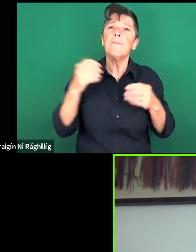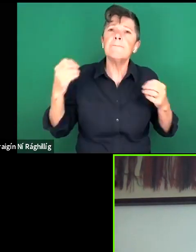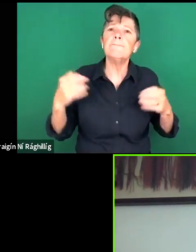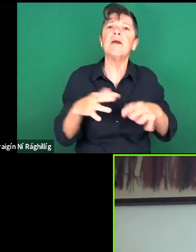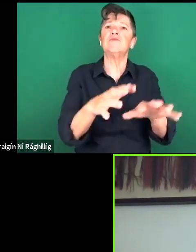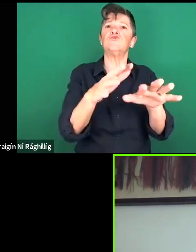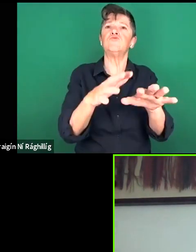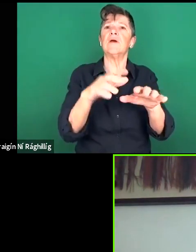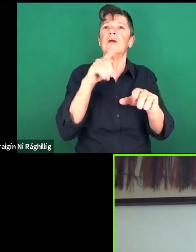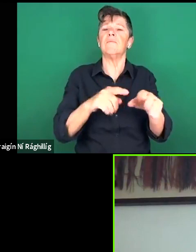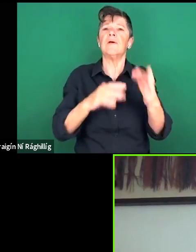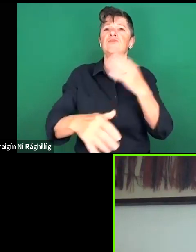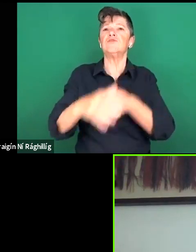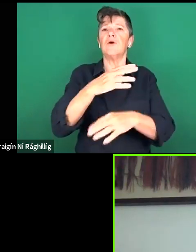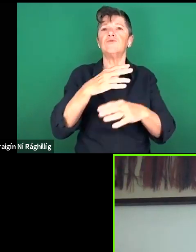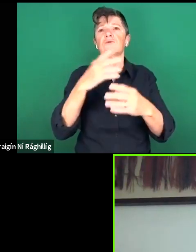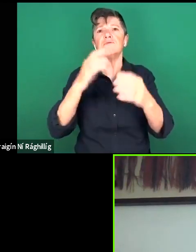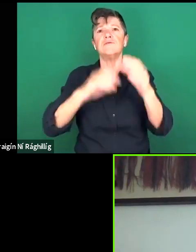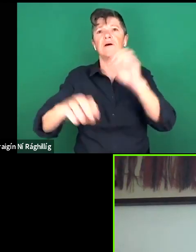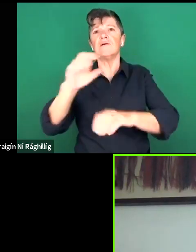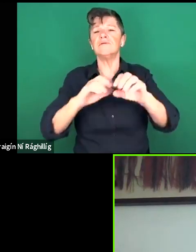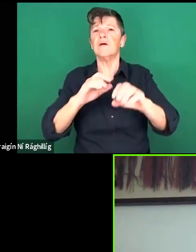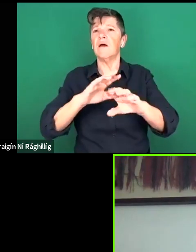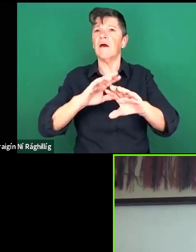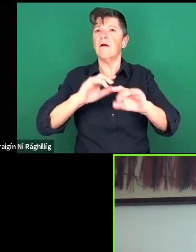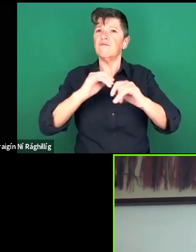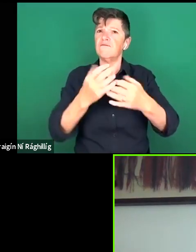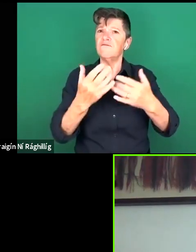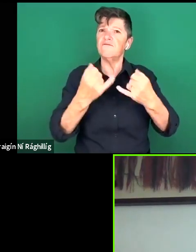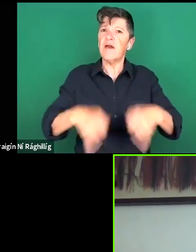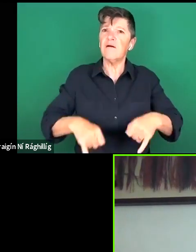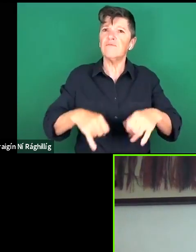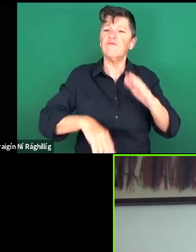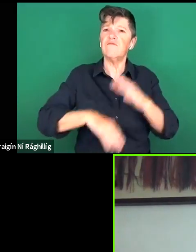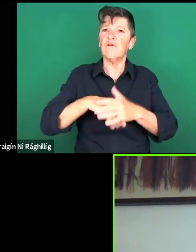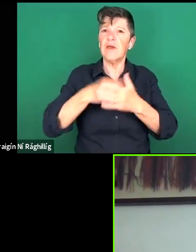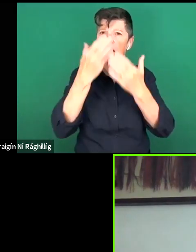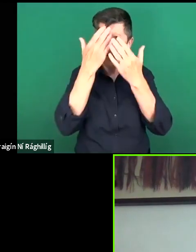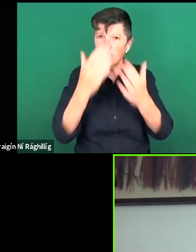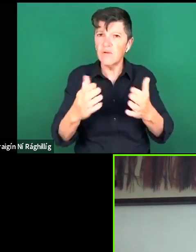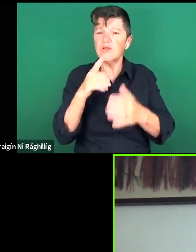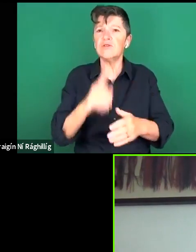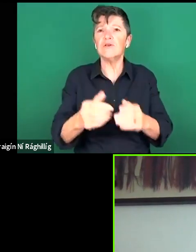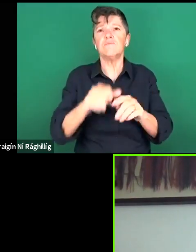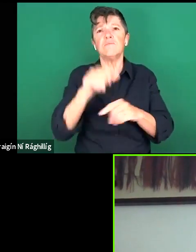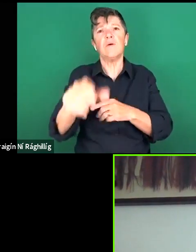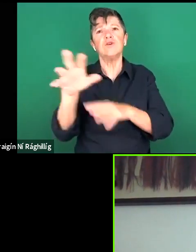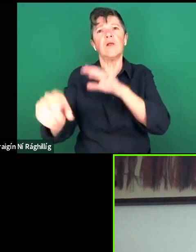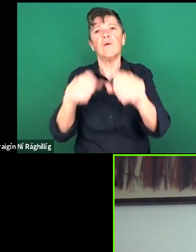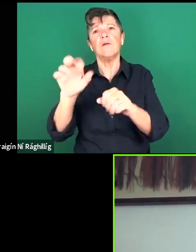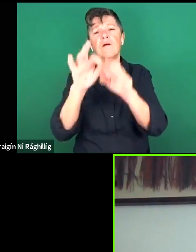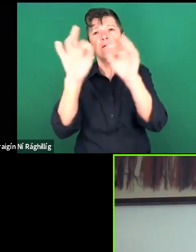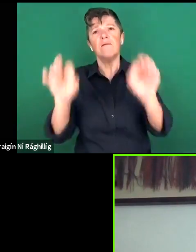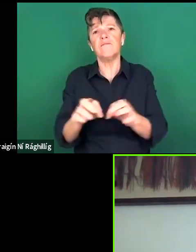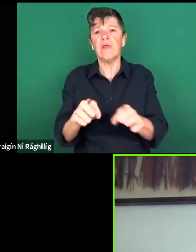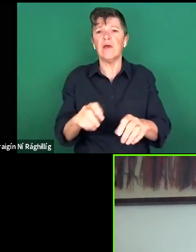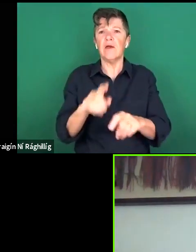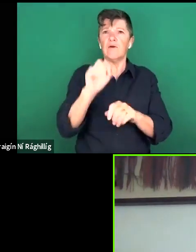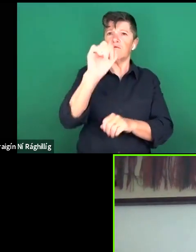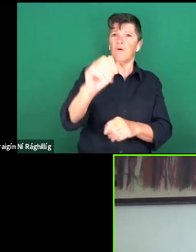work within the academy and also what's happening in struggles and movements beyond the academy as